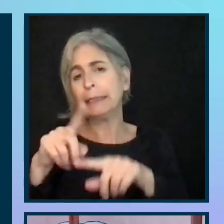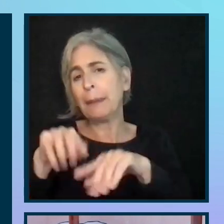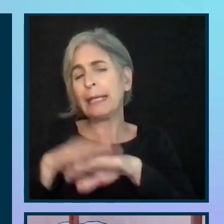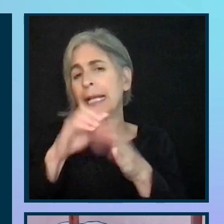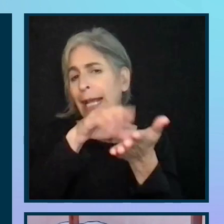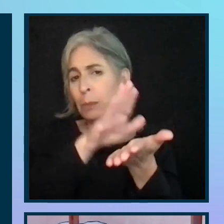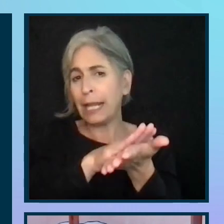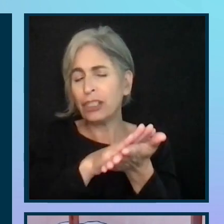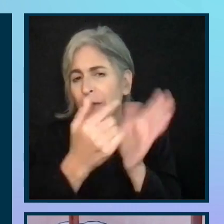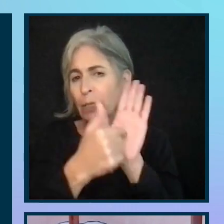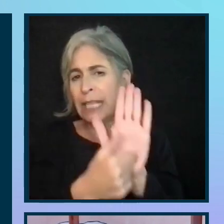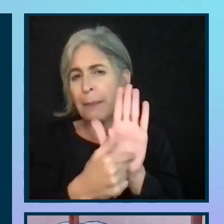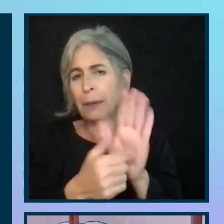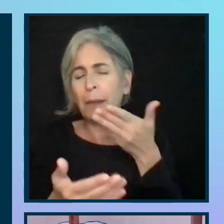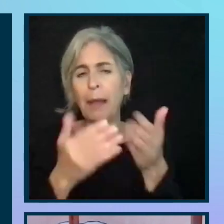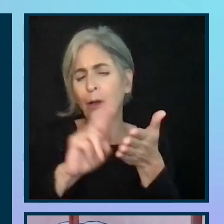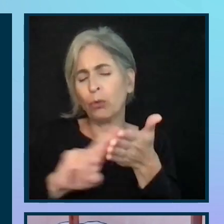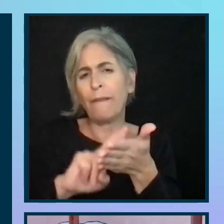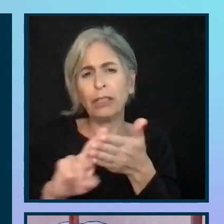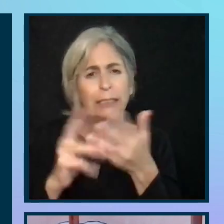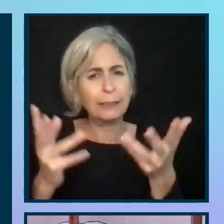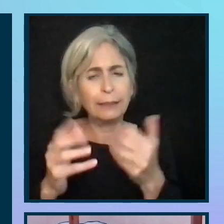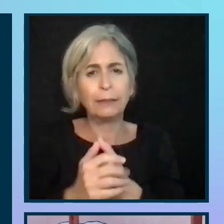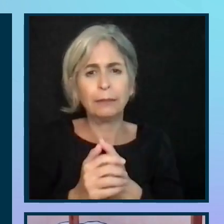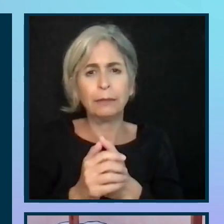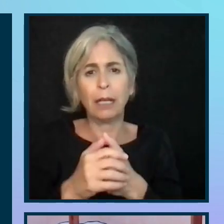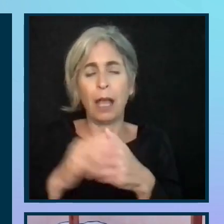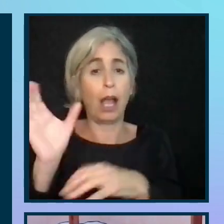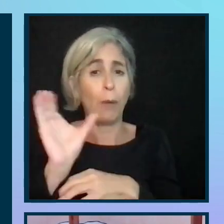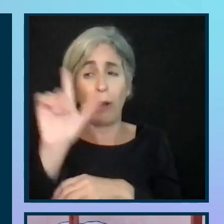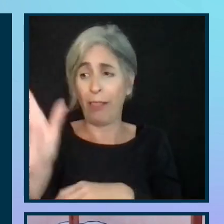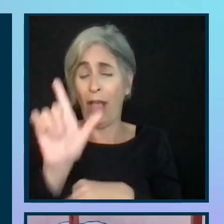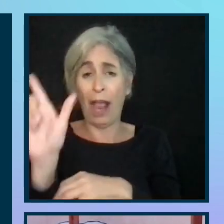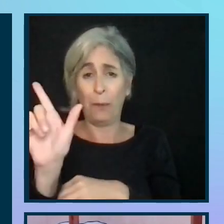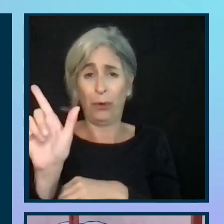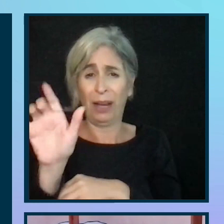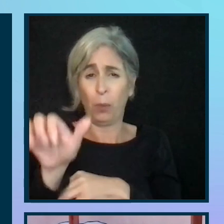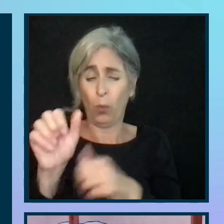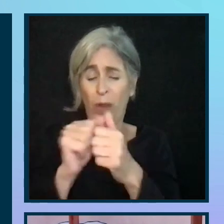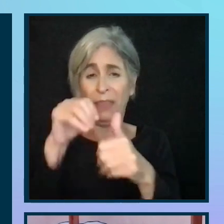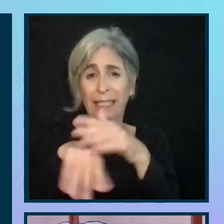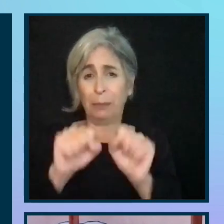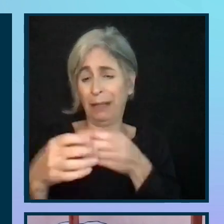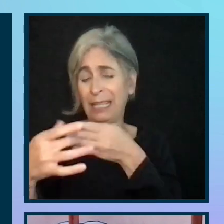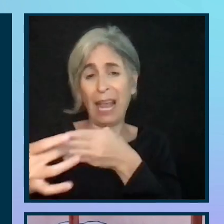For example, they might reference a component library with accessibility guidance for various components.